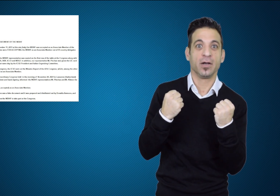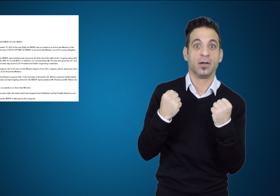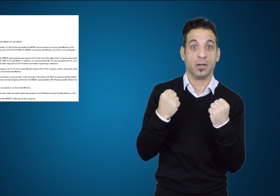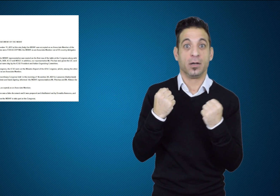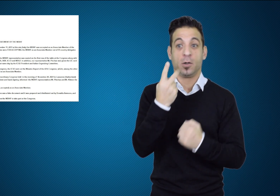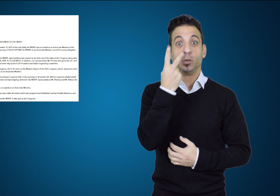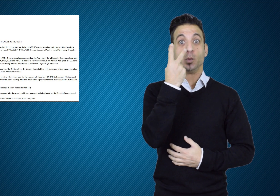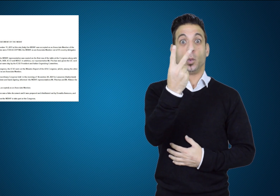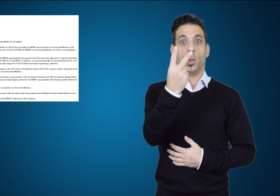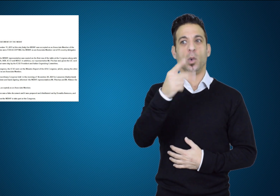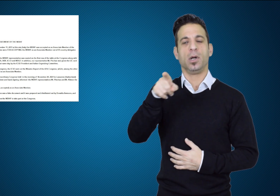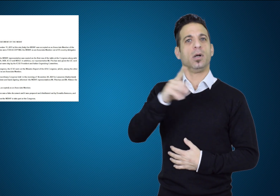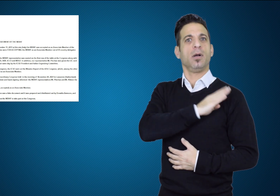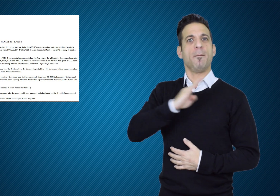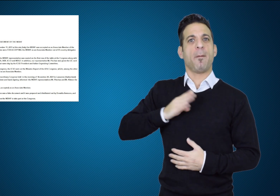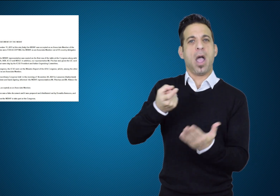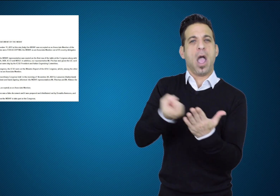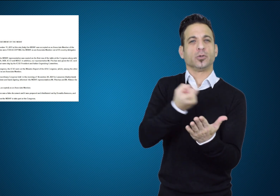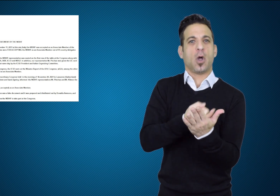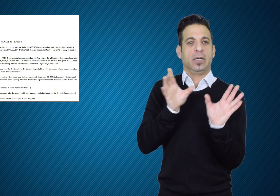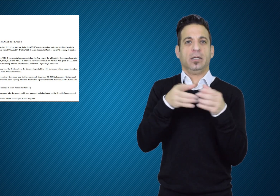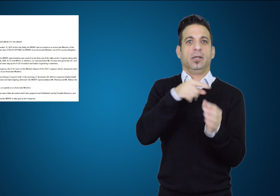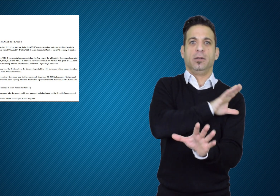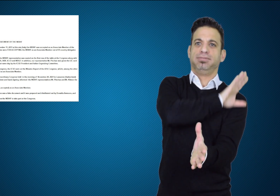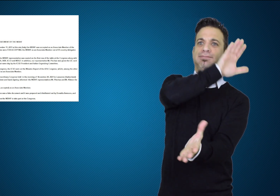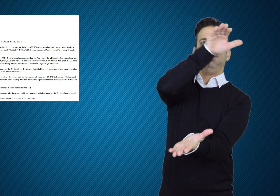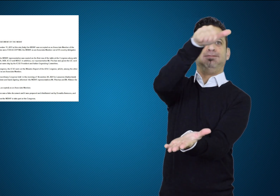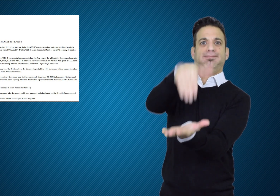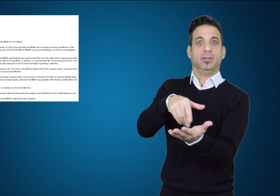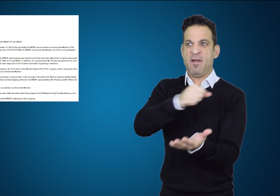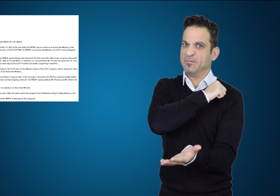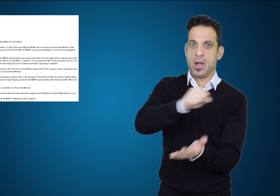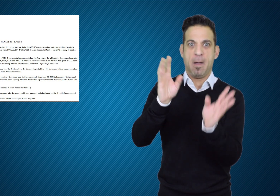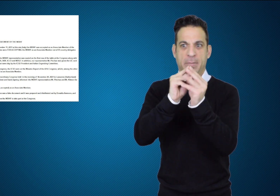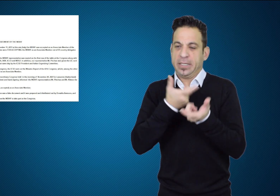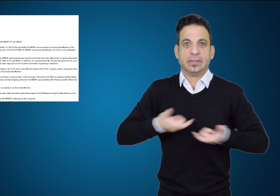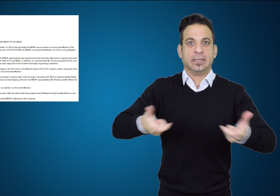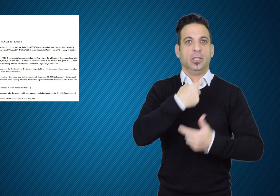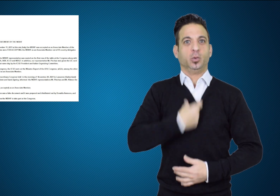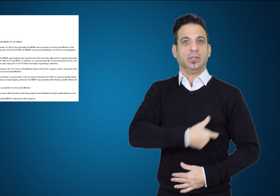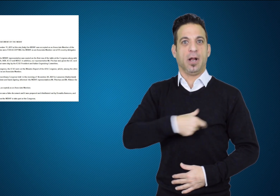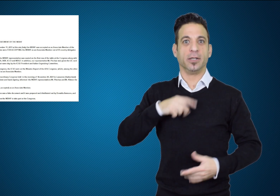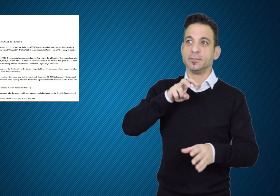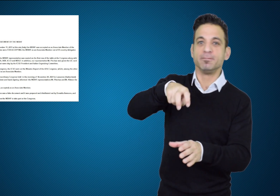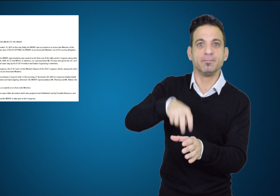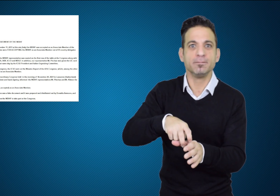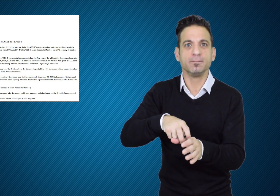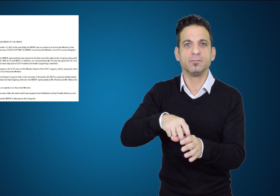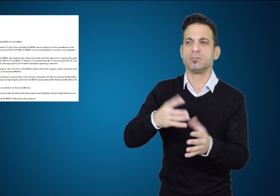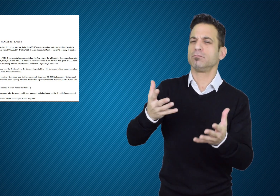Then when two WDIHF representatives attempted to enter the Extraordinary Congress